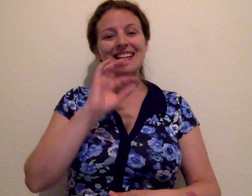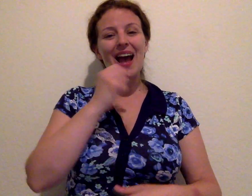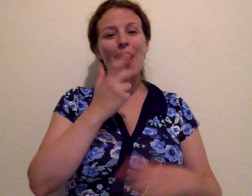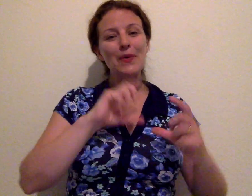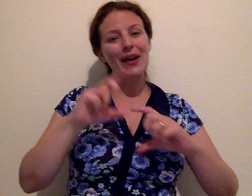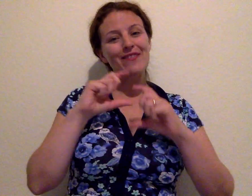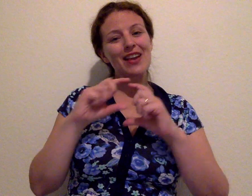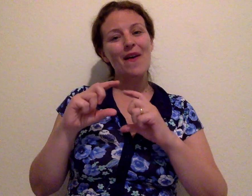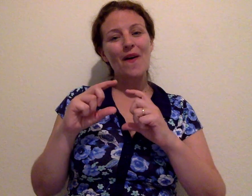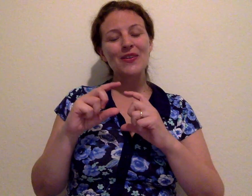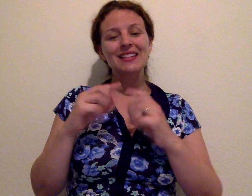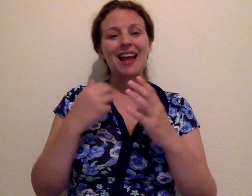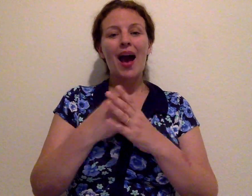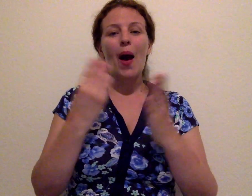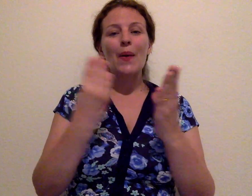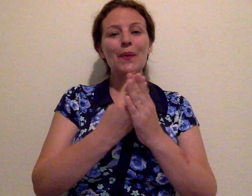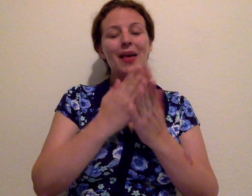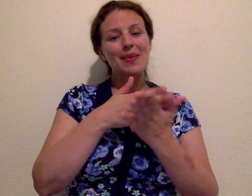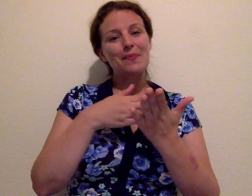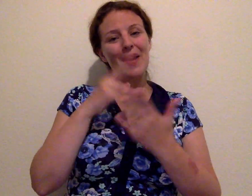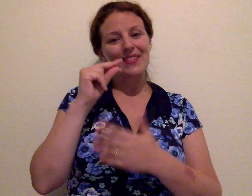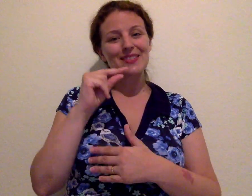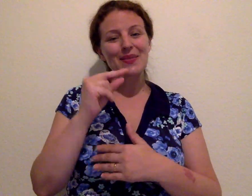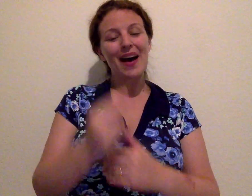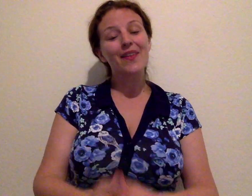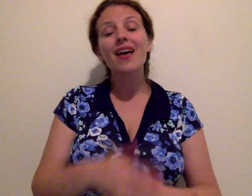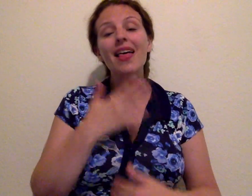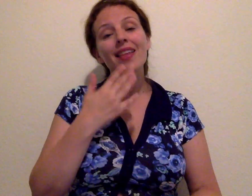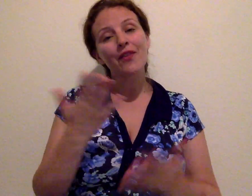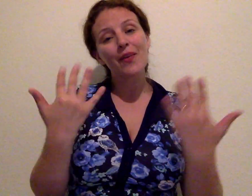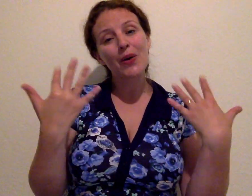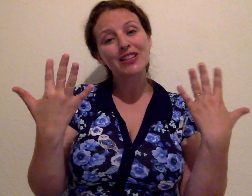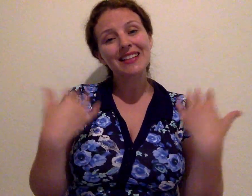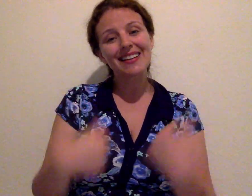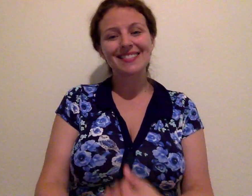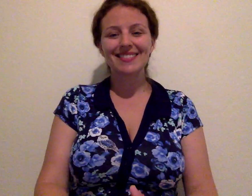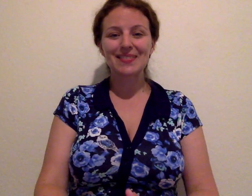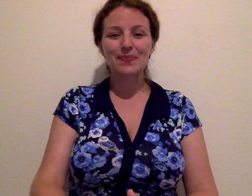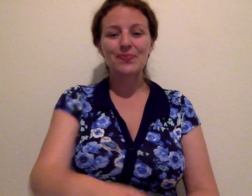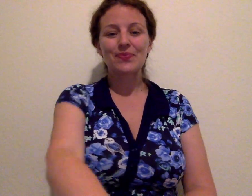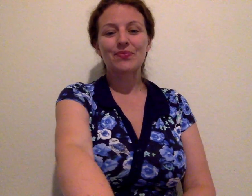Finished, I will carry on with part 12. Thank you for watching.